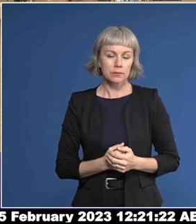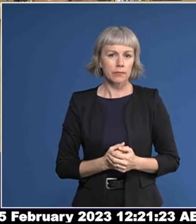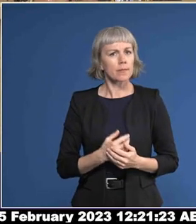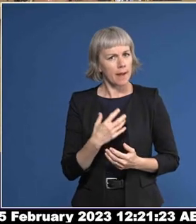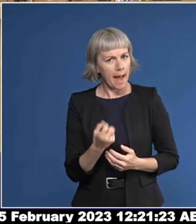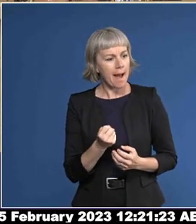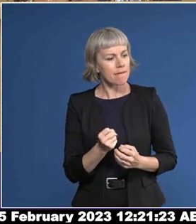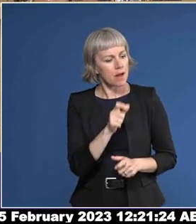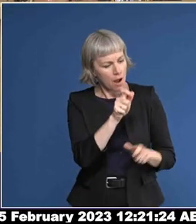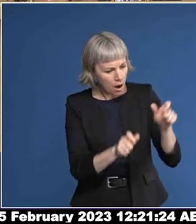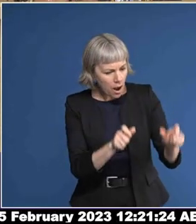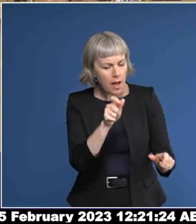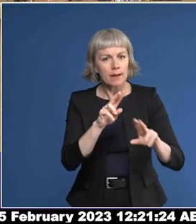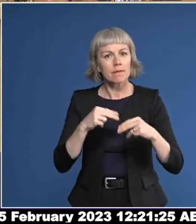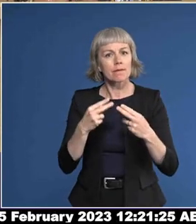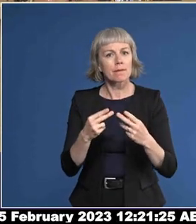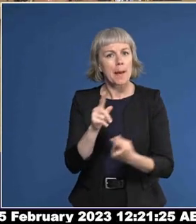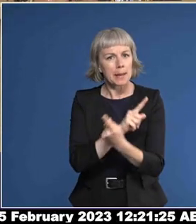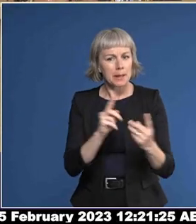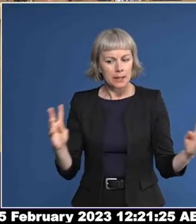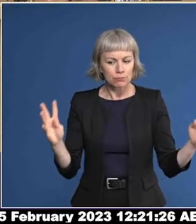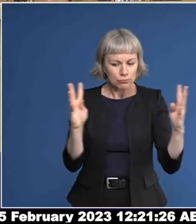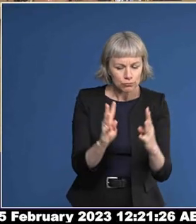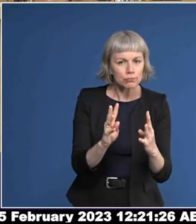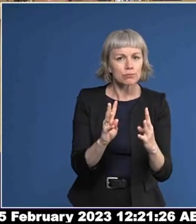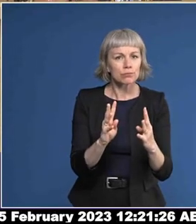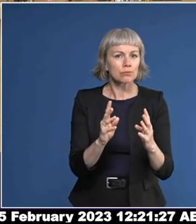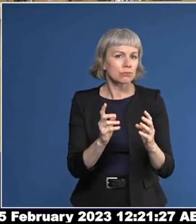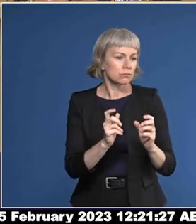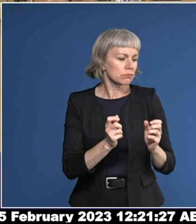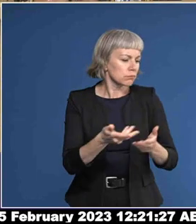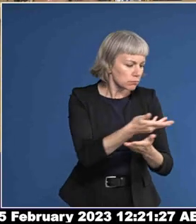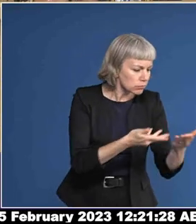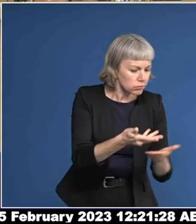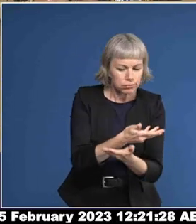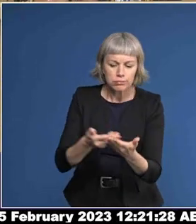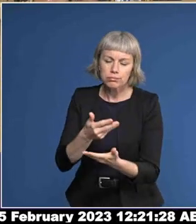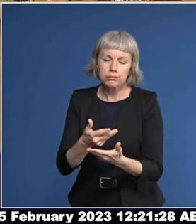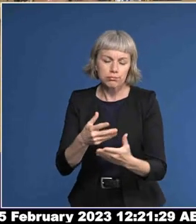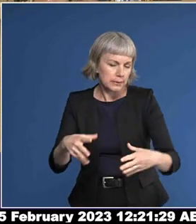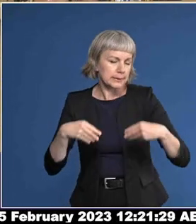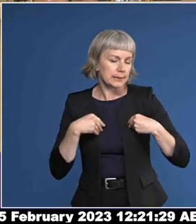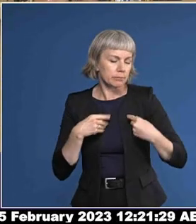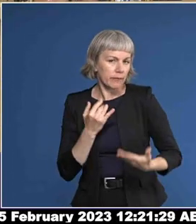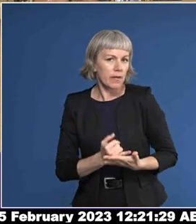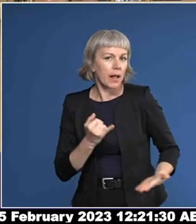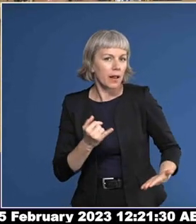towards the back half of last year where we went around the entire organisation, and board directors actually came to those sessions as well and, in front of families,